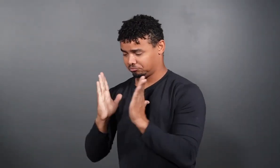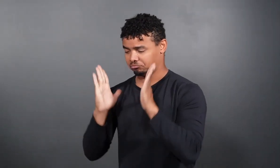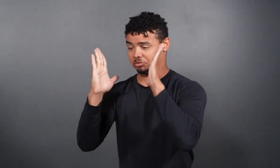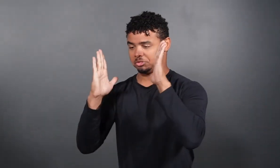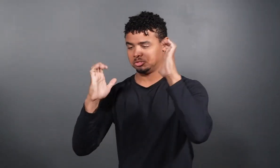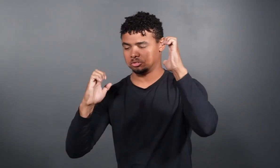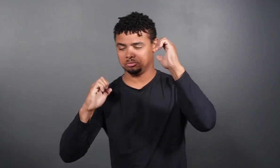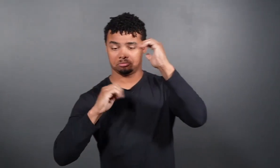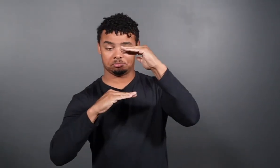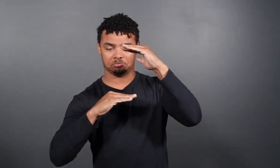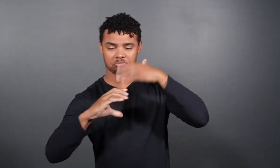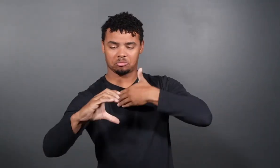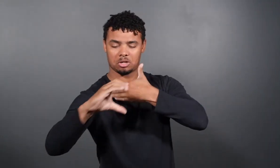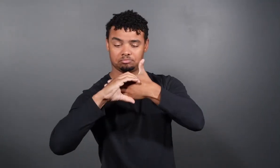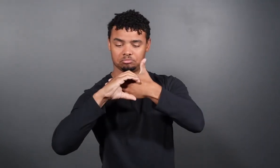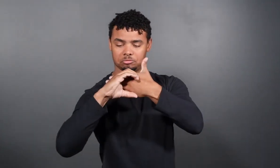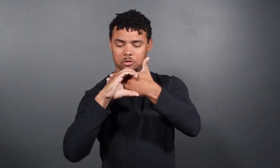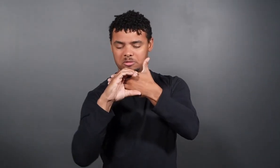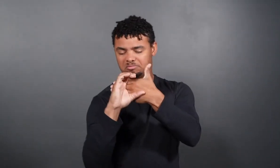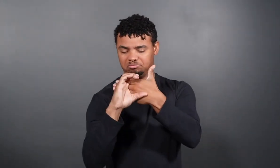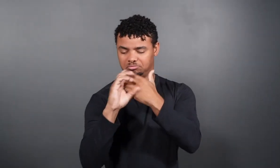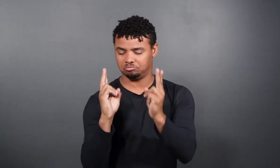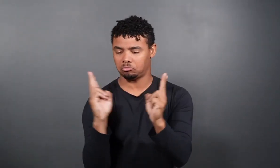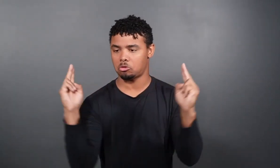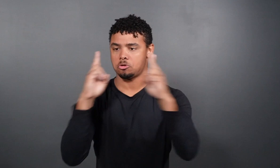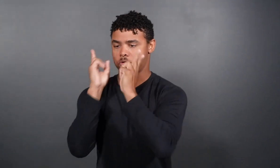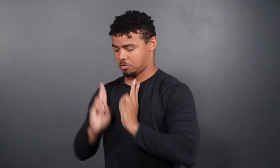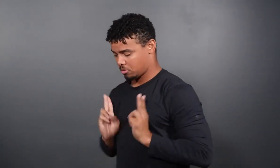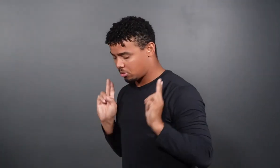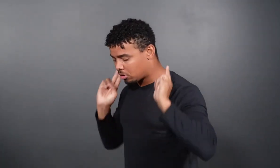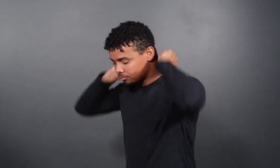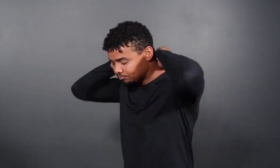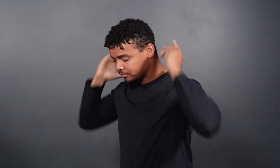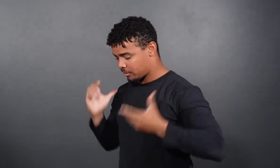square with a large lens strap around his neck